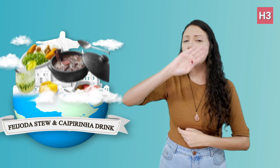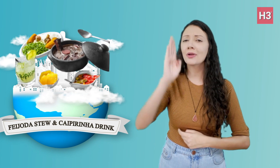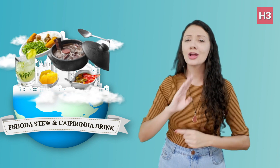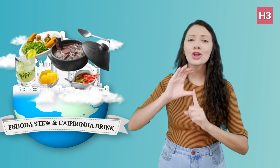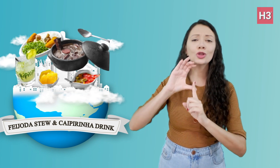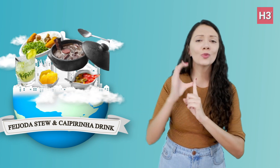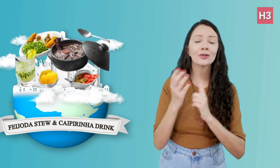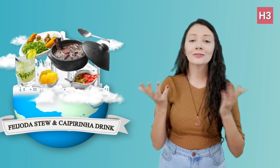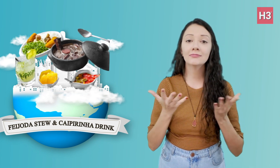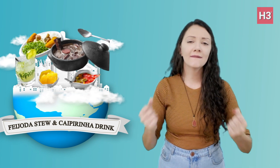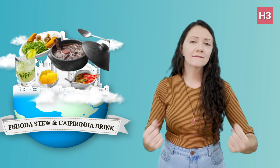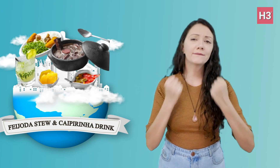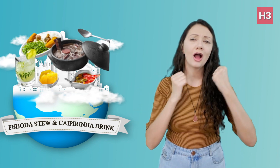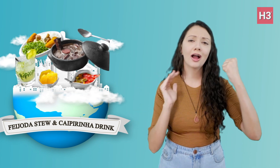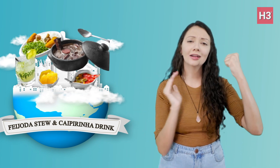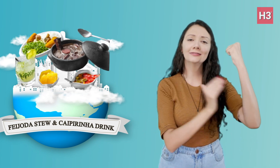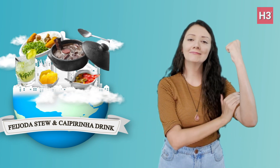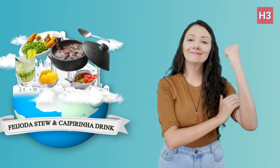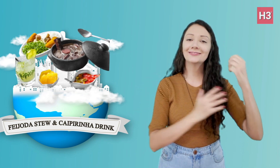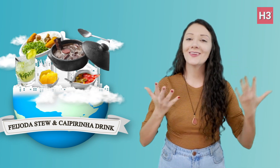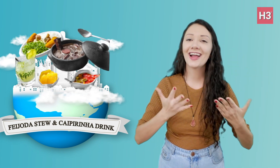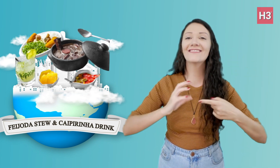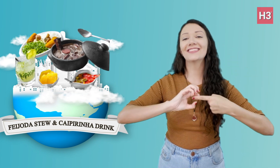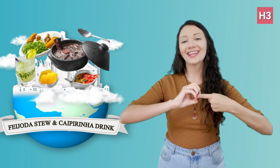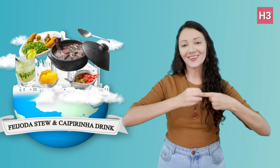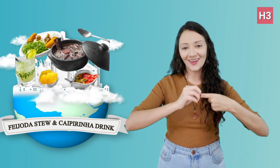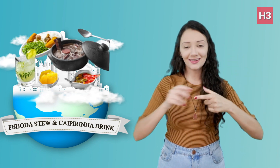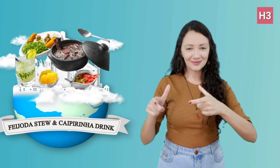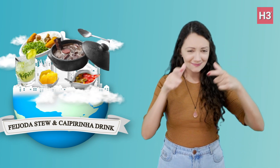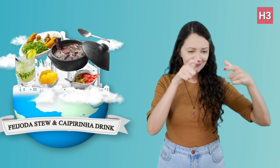Preparing a traditional caipirinha